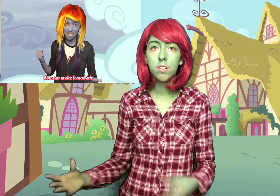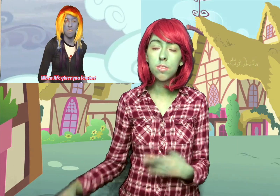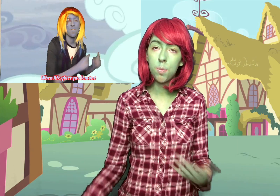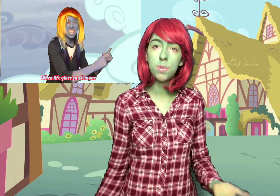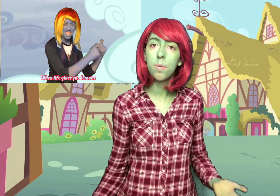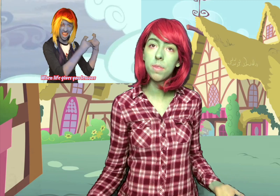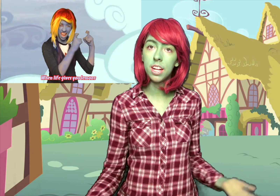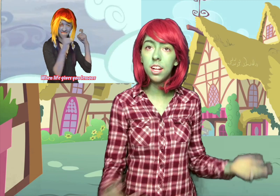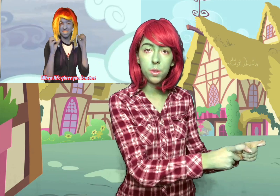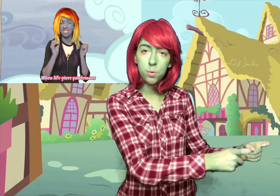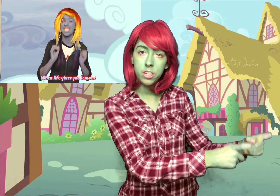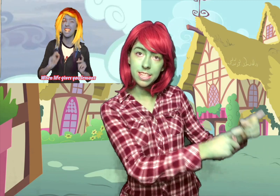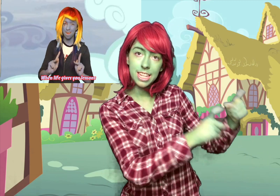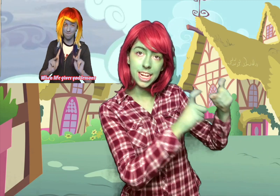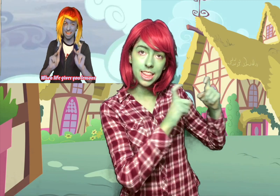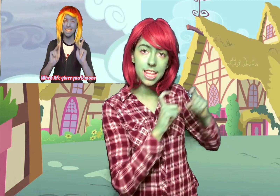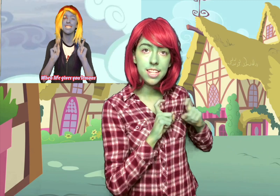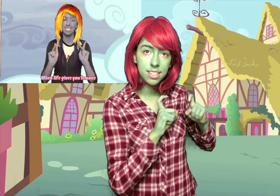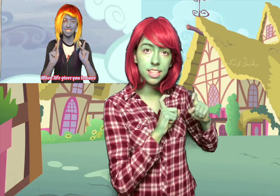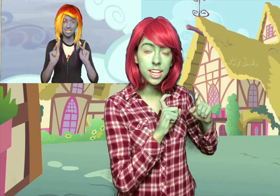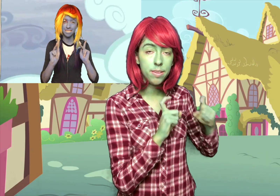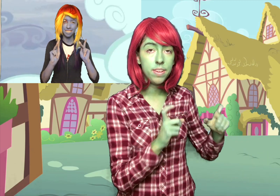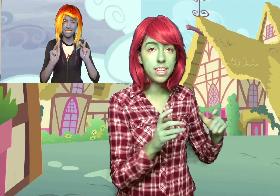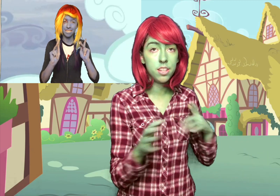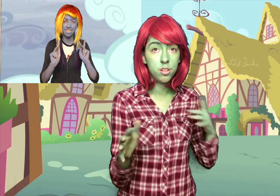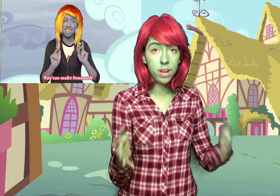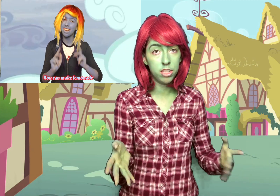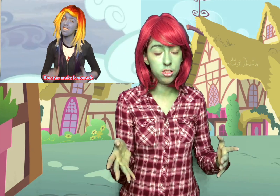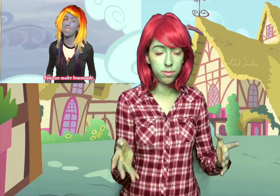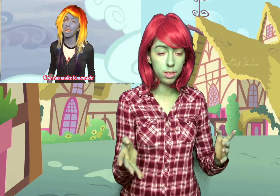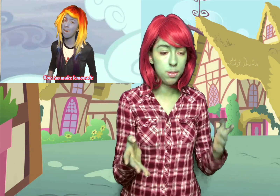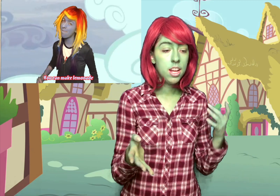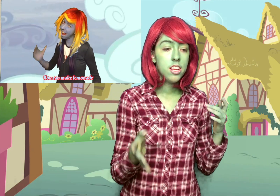from something. which is like this. give is a directional verb